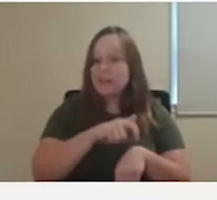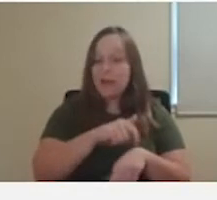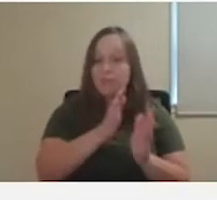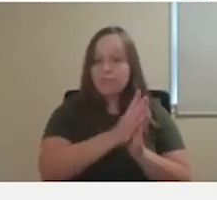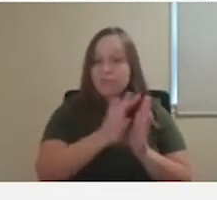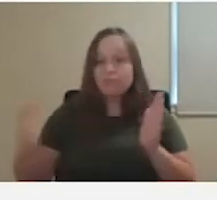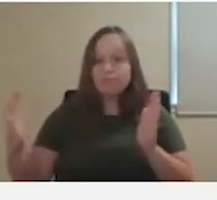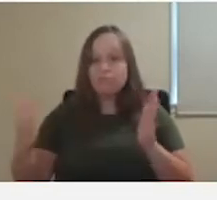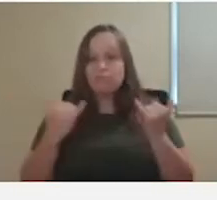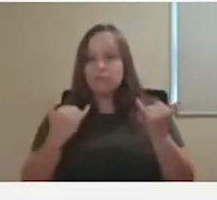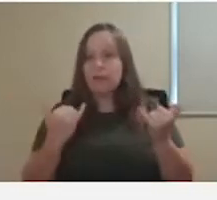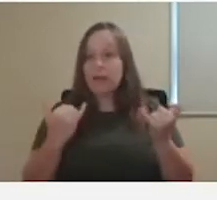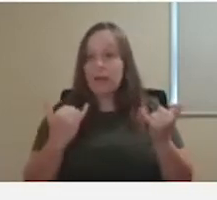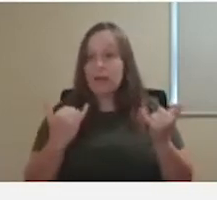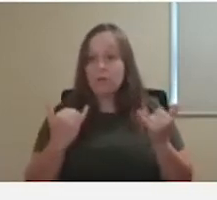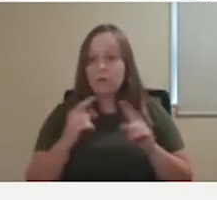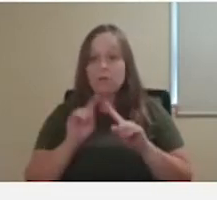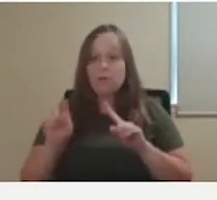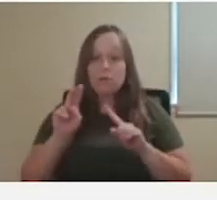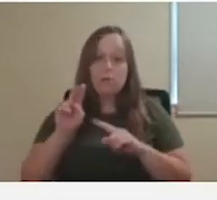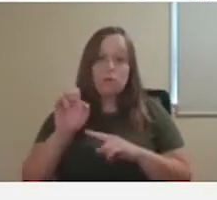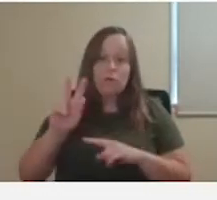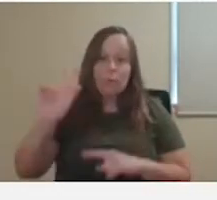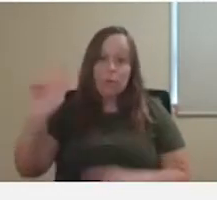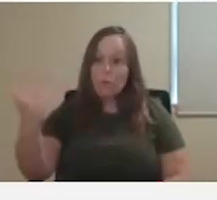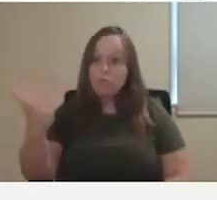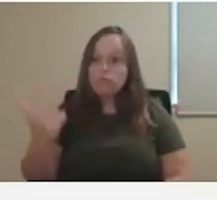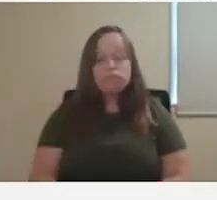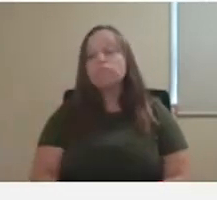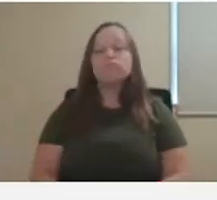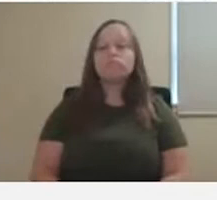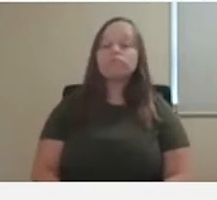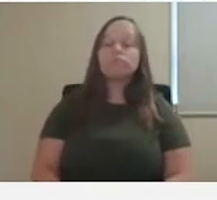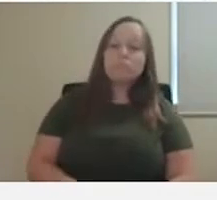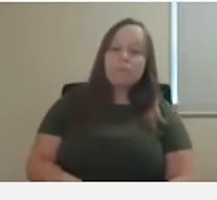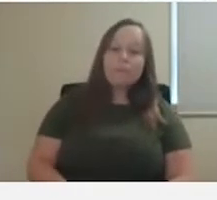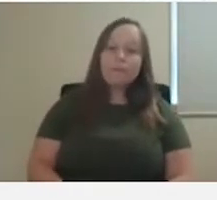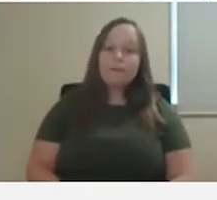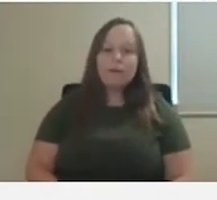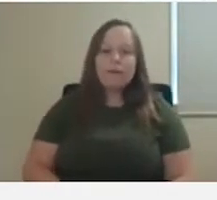now up until Election Day. And these last two return methods